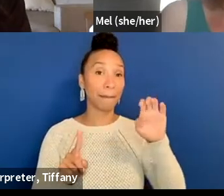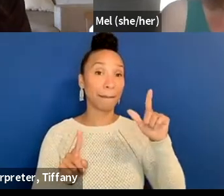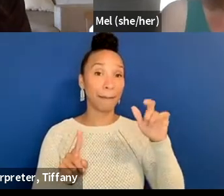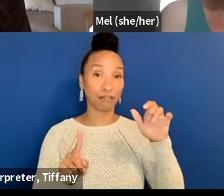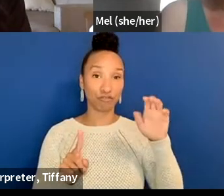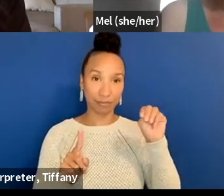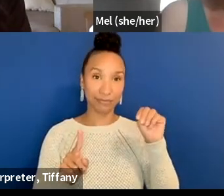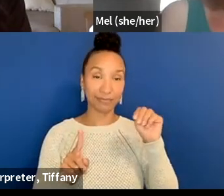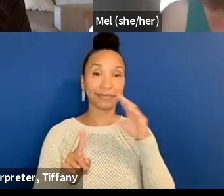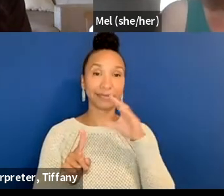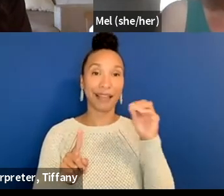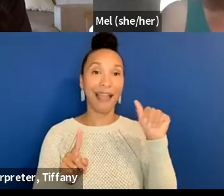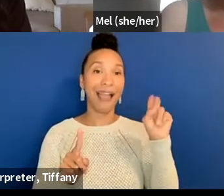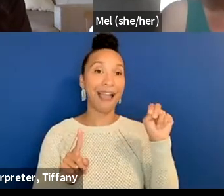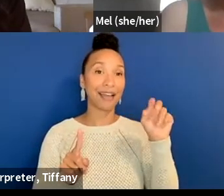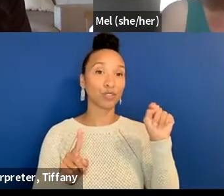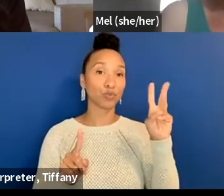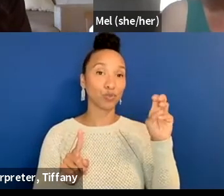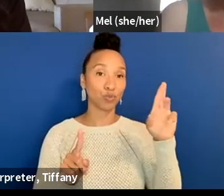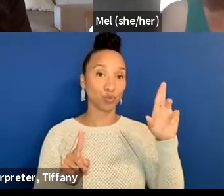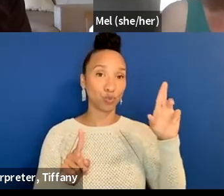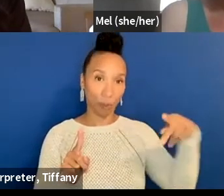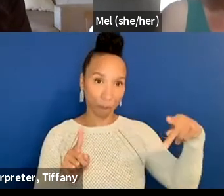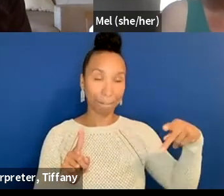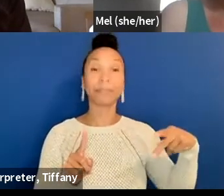Benjamin (they/them/elle): I think when I see body in images.